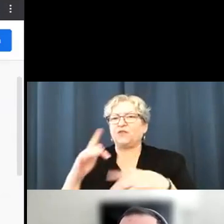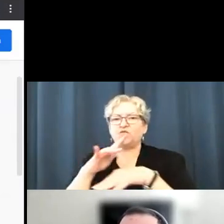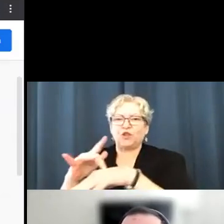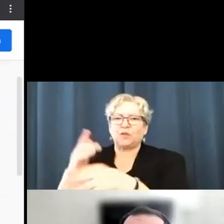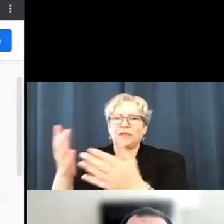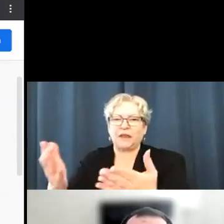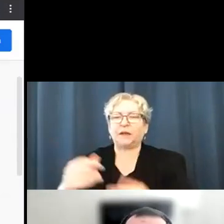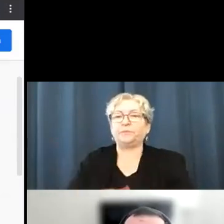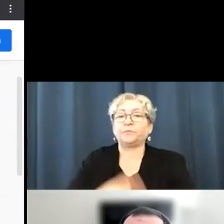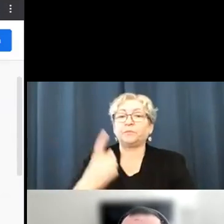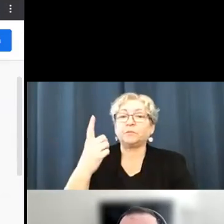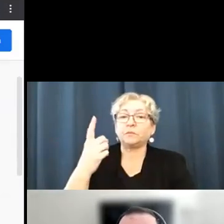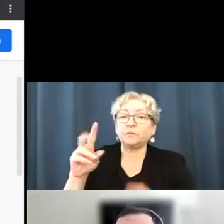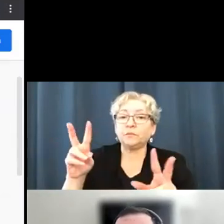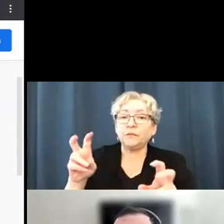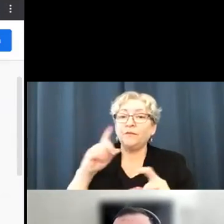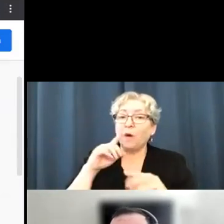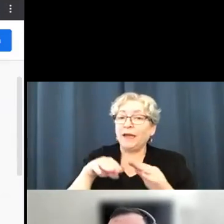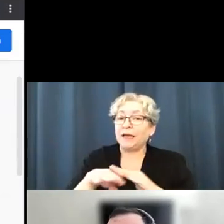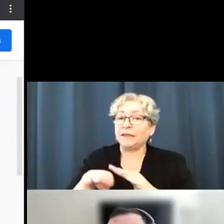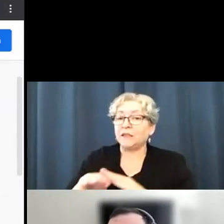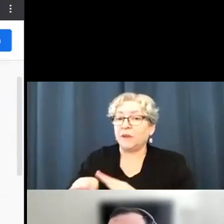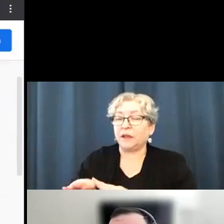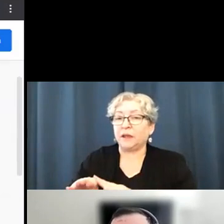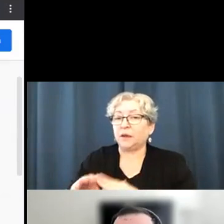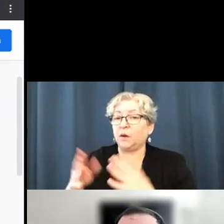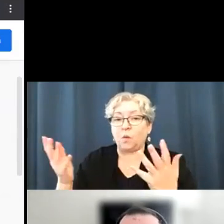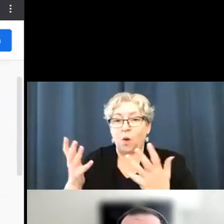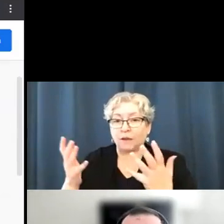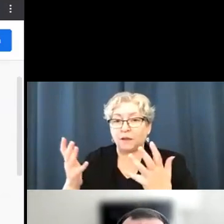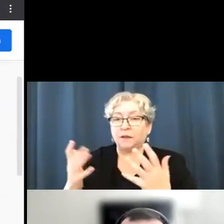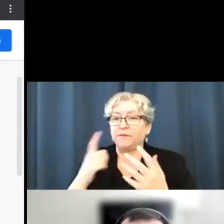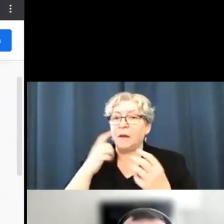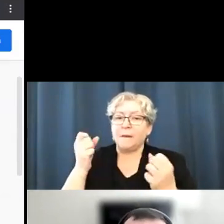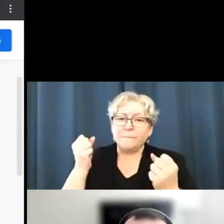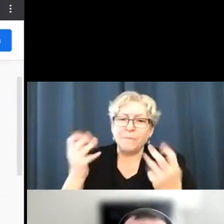So, one of the issues with accessibility is that there is so much information out there.